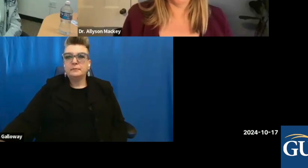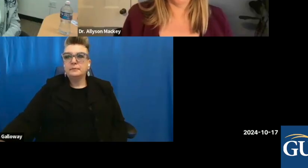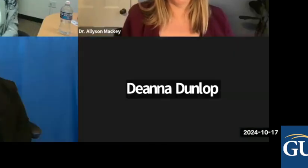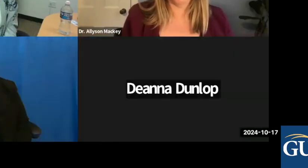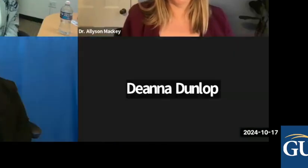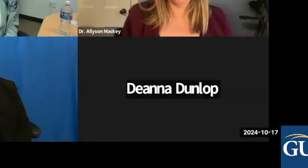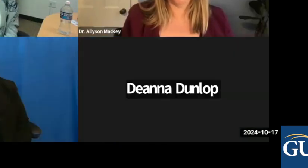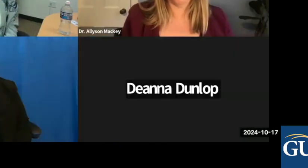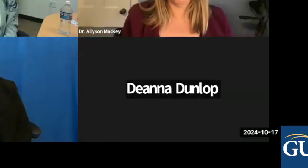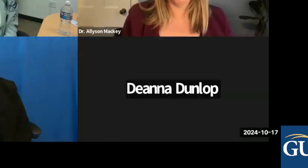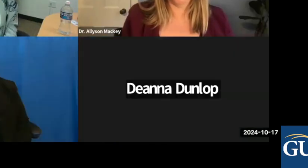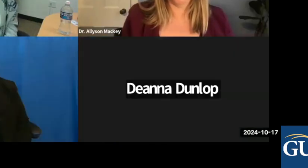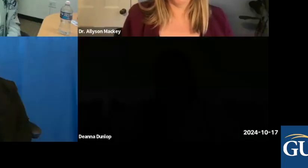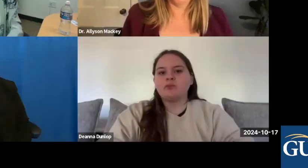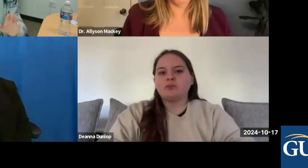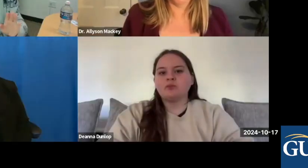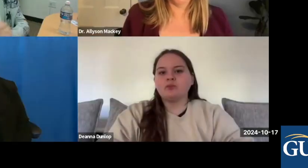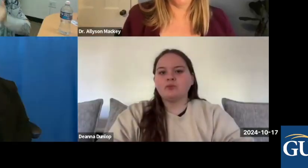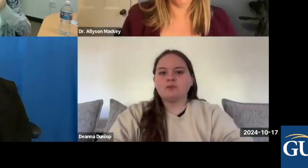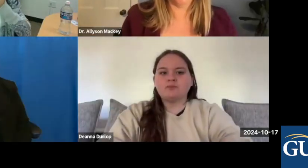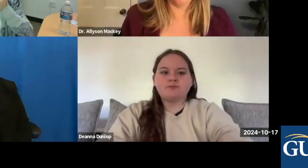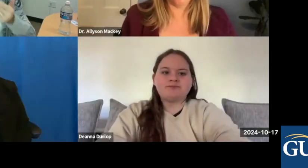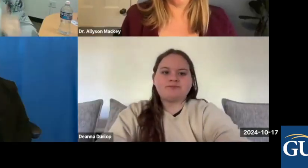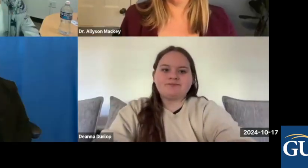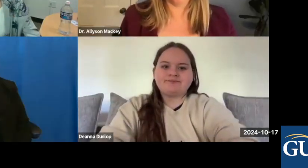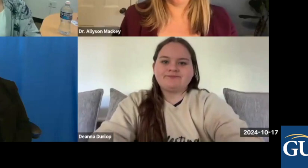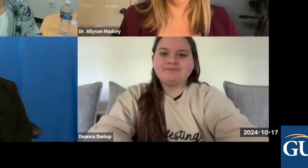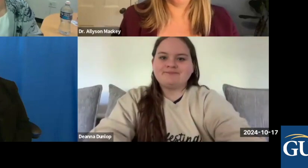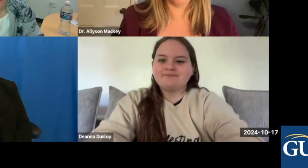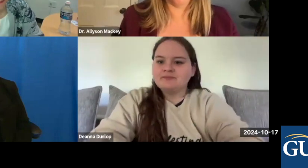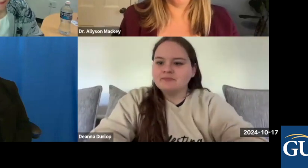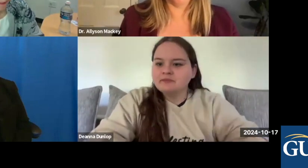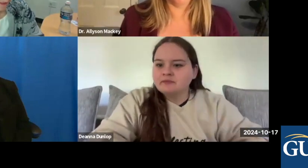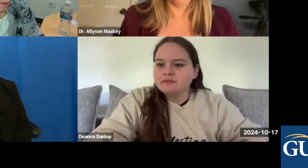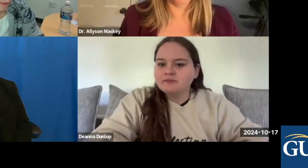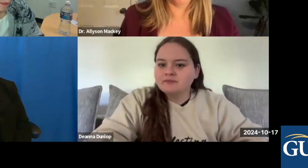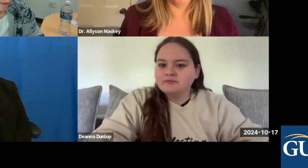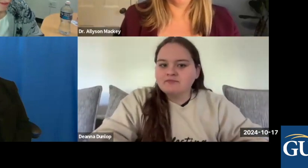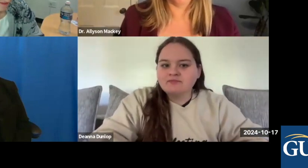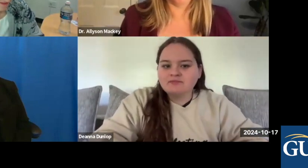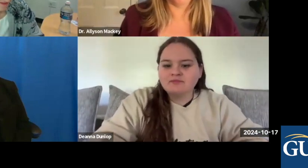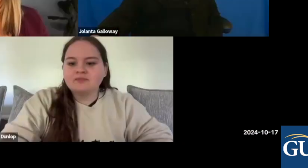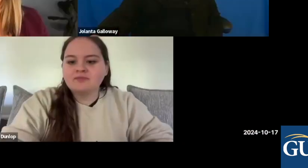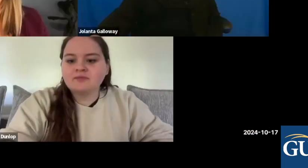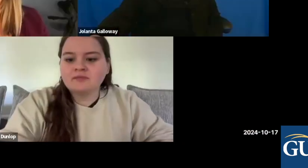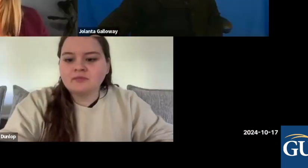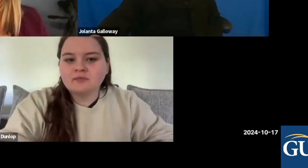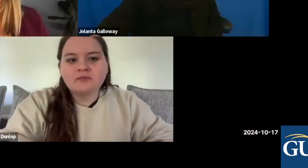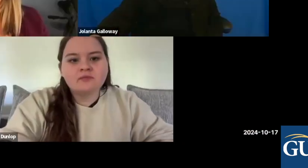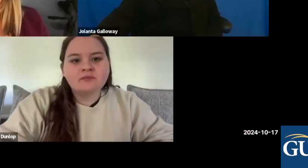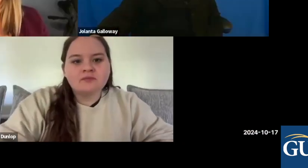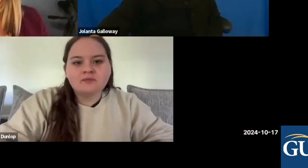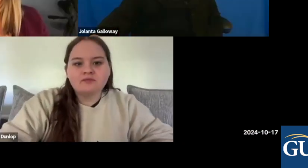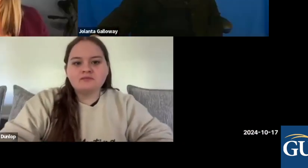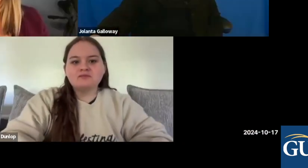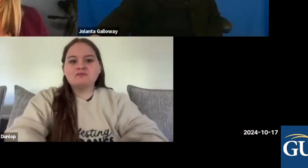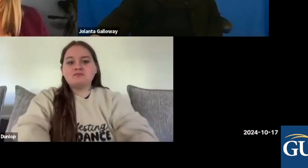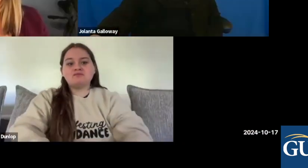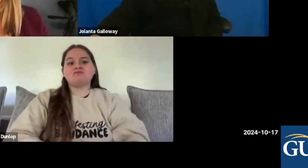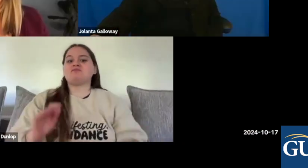today thank you Deanna